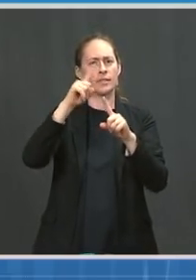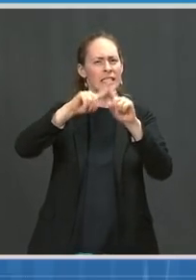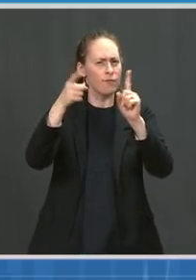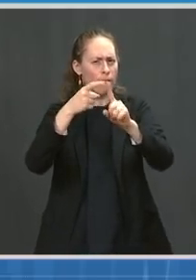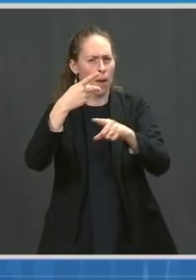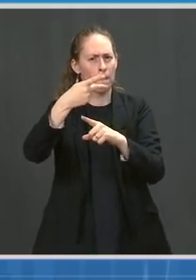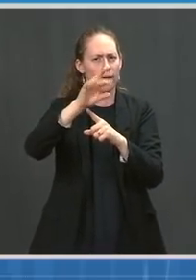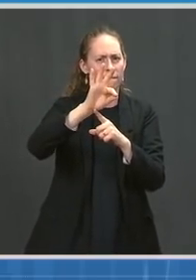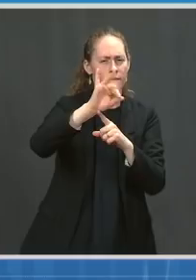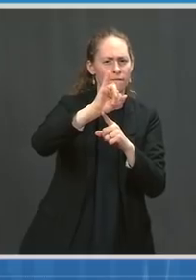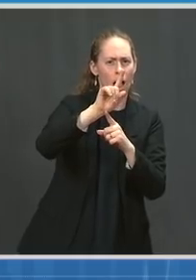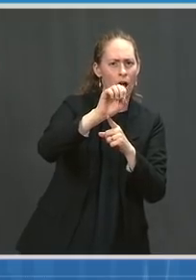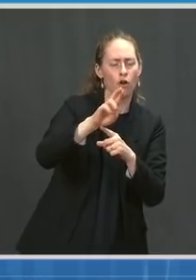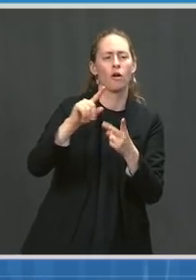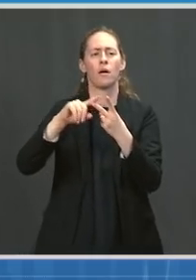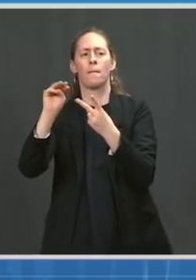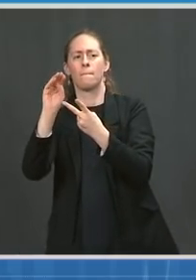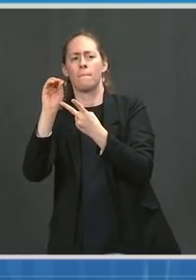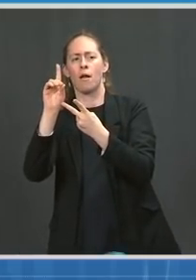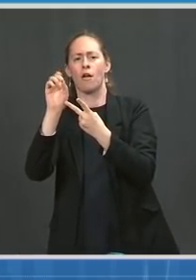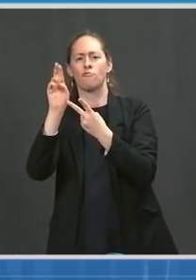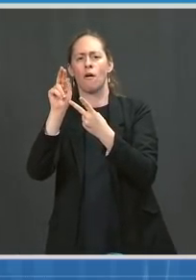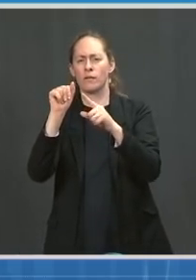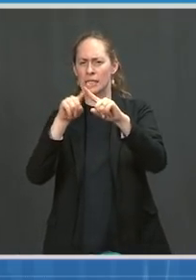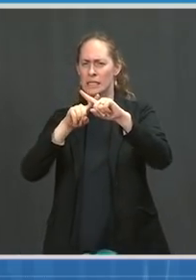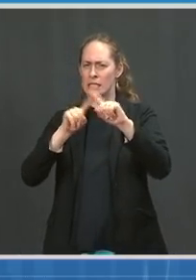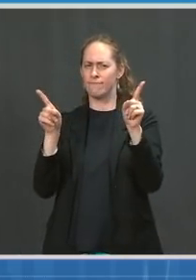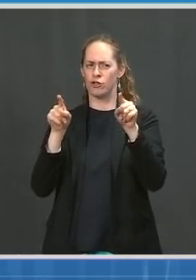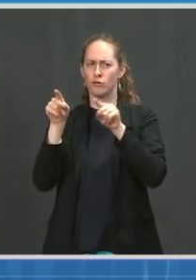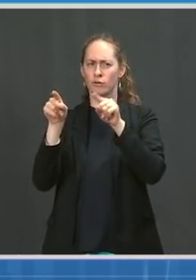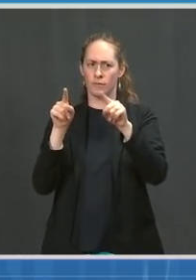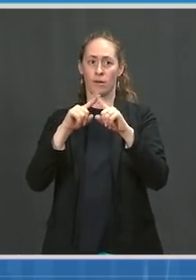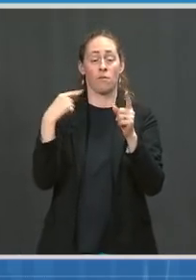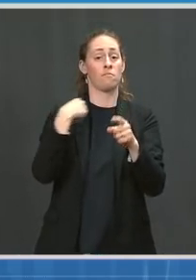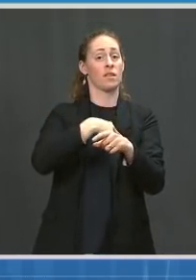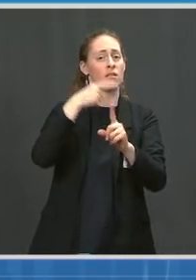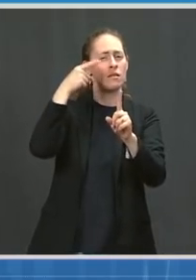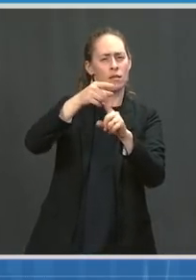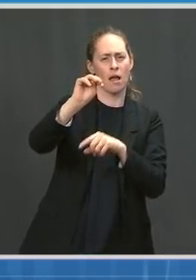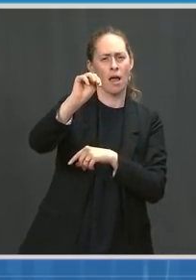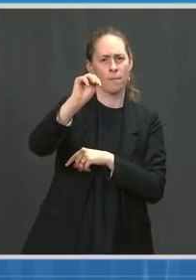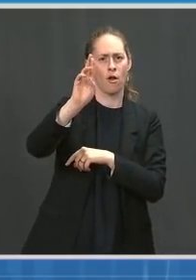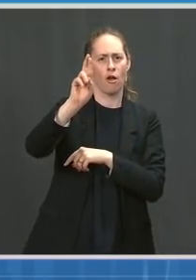And to be very clear, these types of reactions -- blood clots in combination with low platelets --